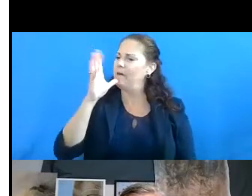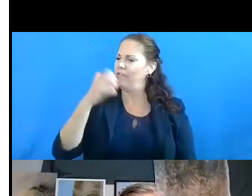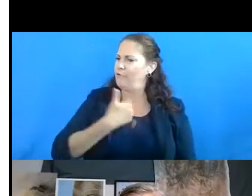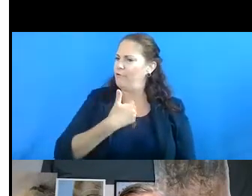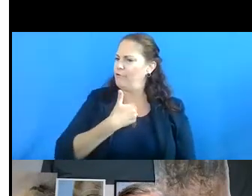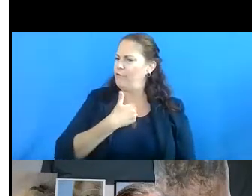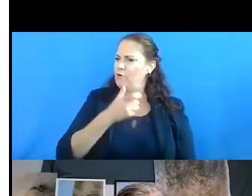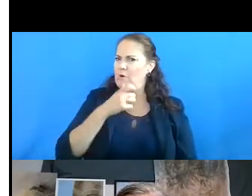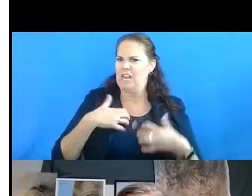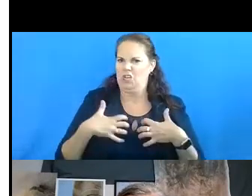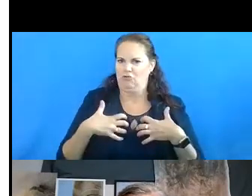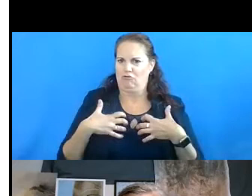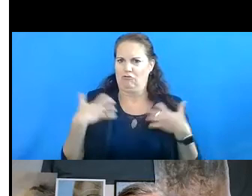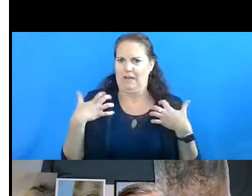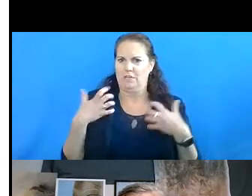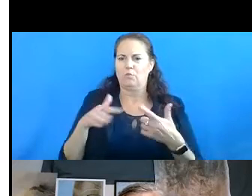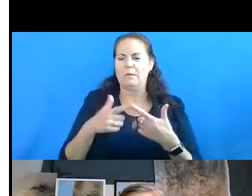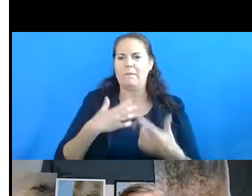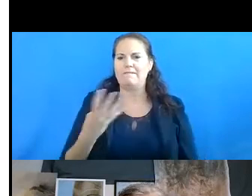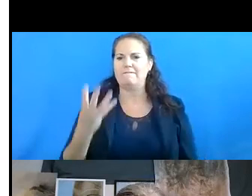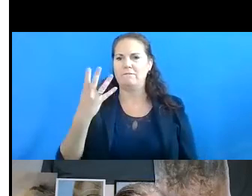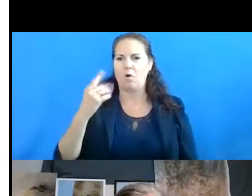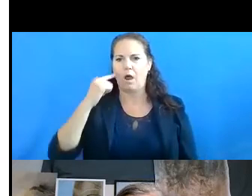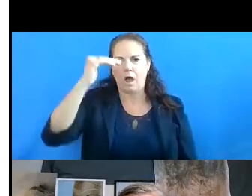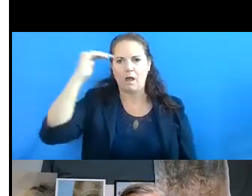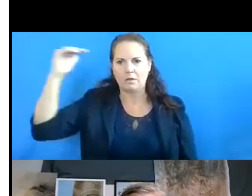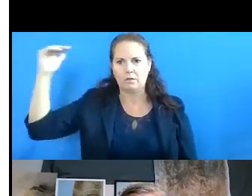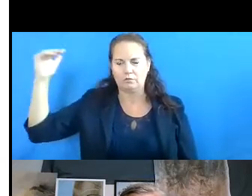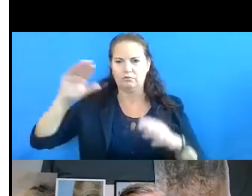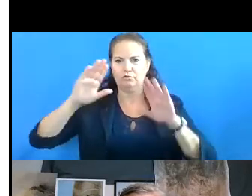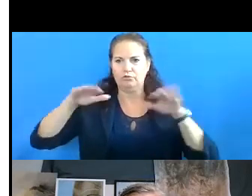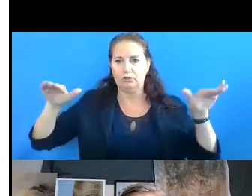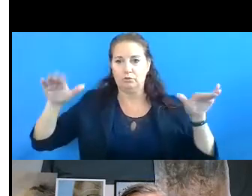when my four adult children, now adult children, were young.